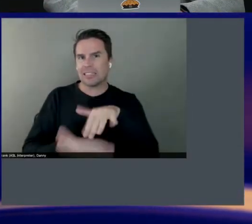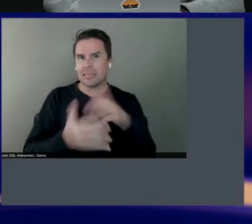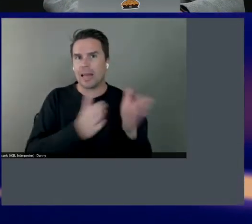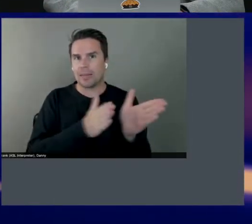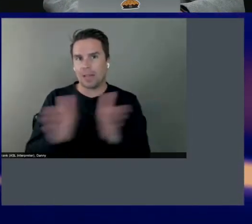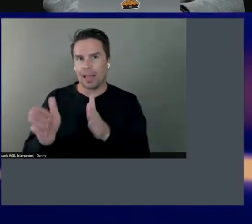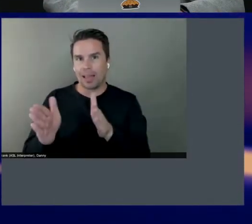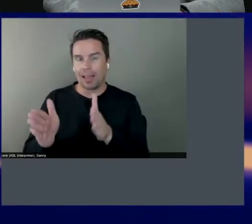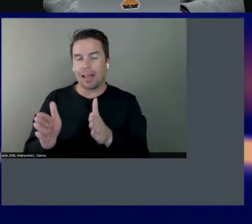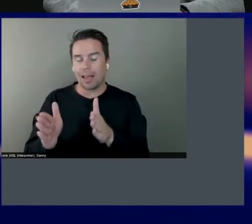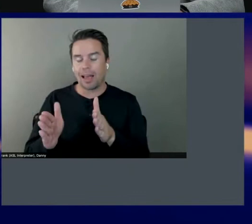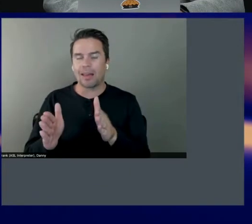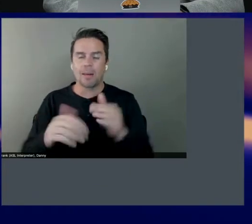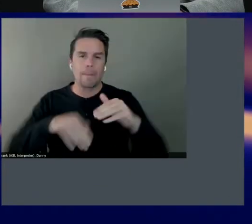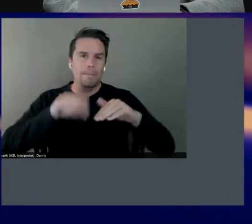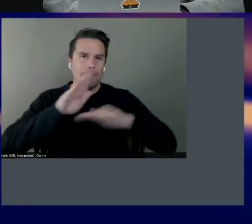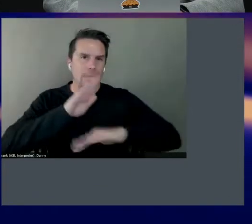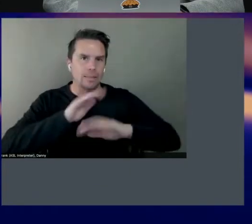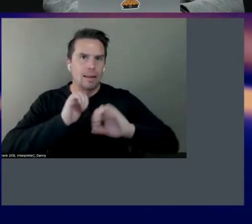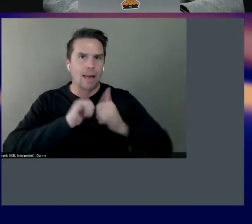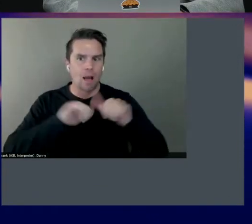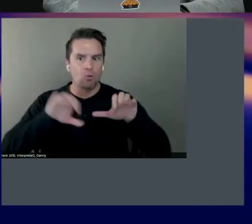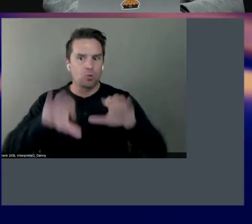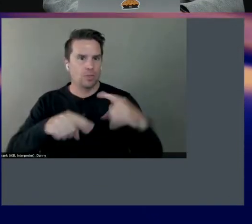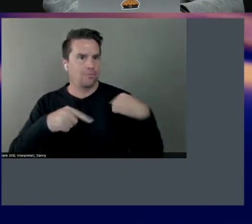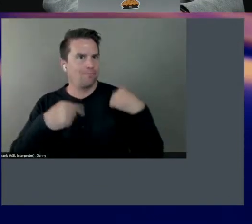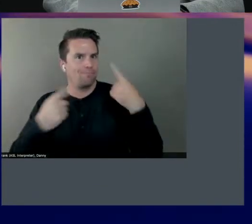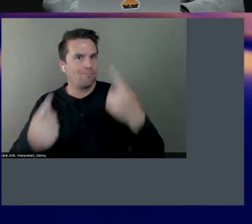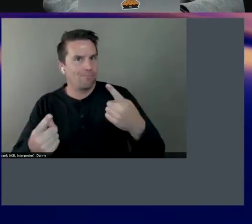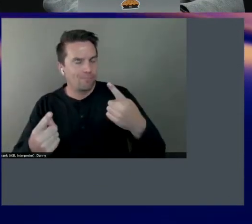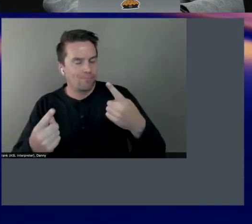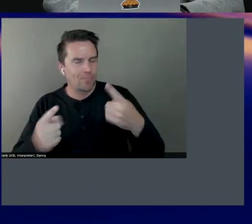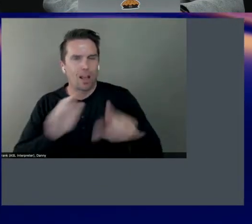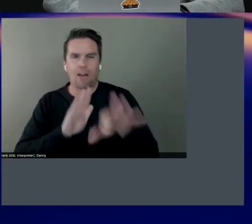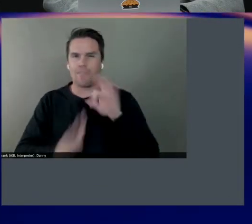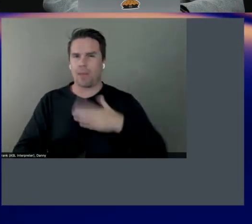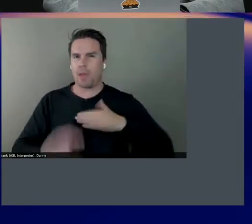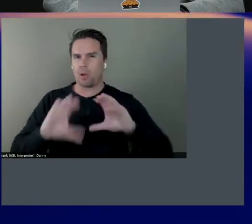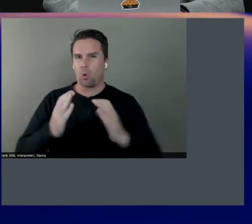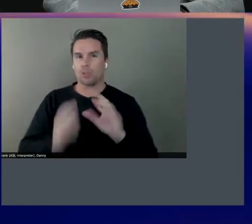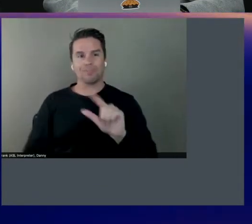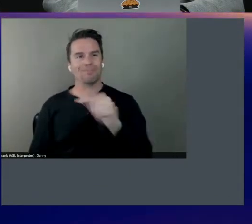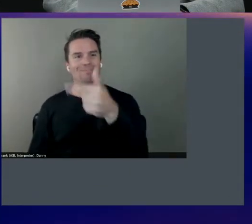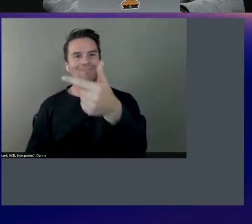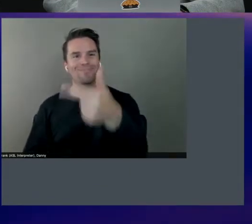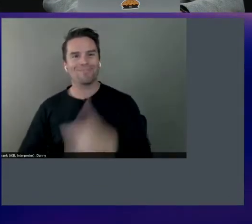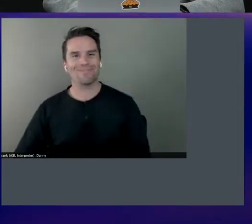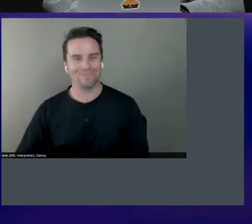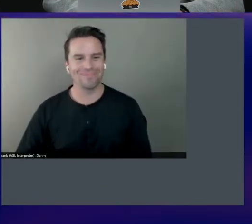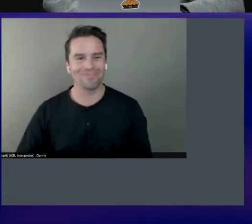based on how you did. Let me find my course here, sorry.